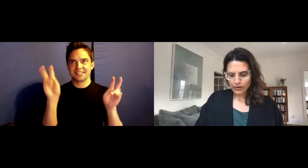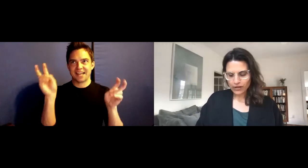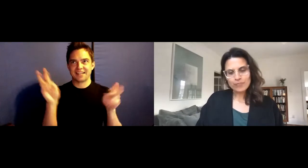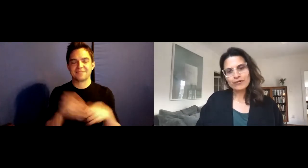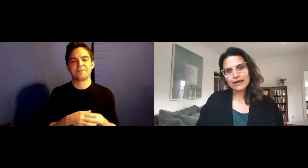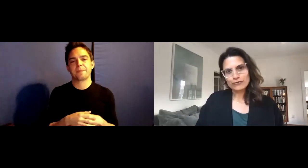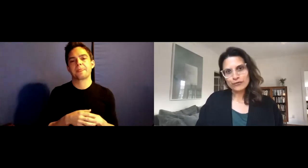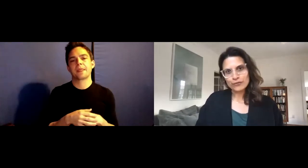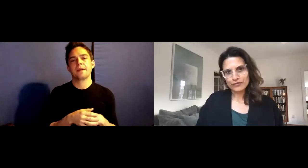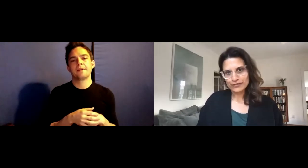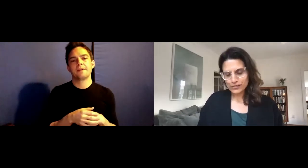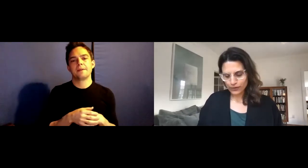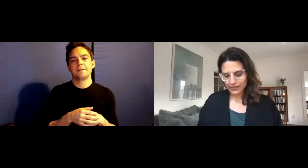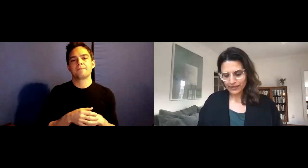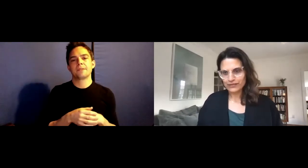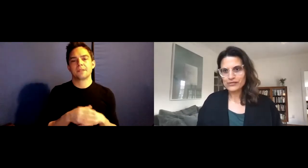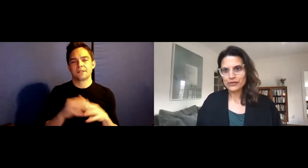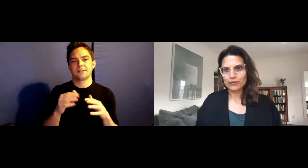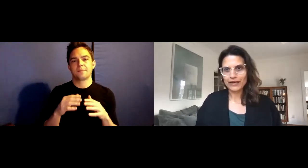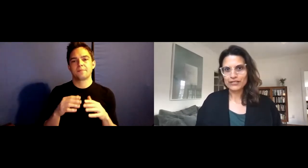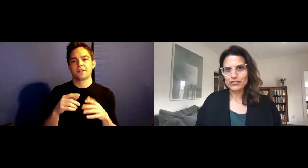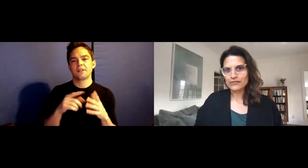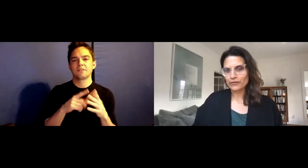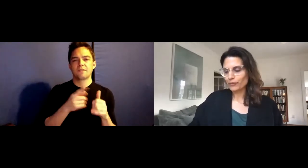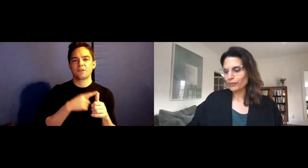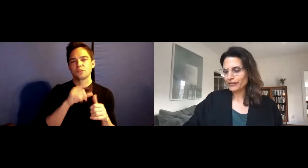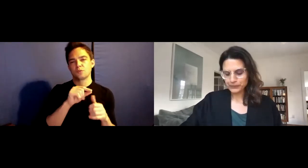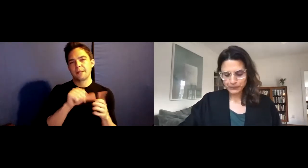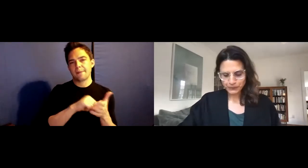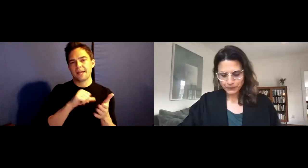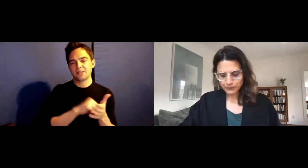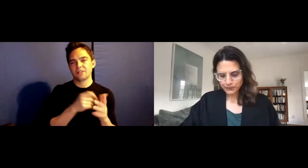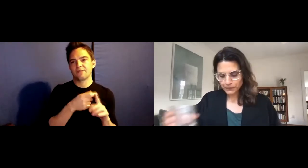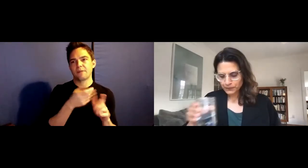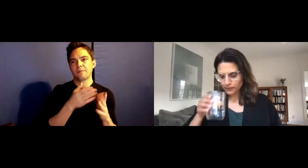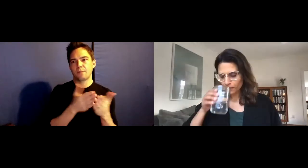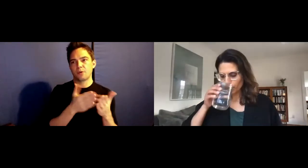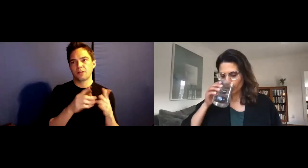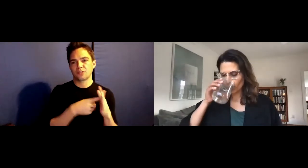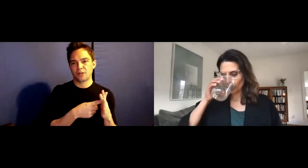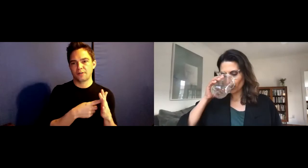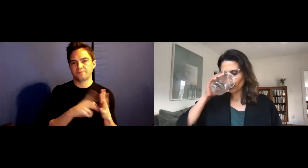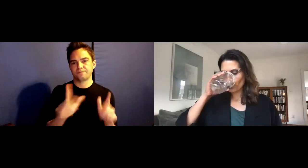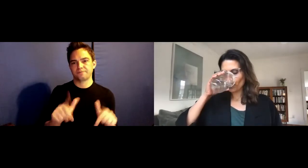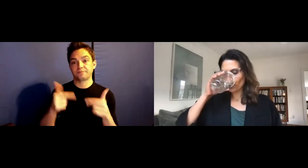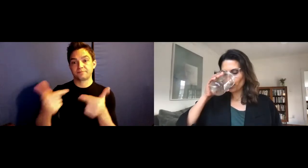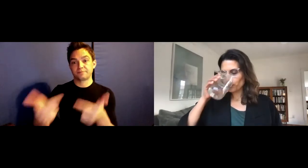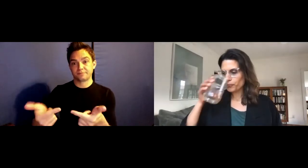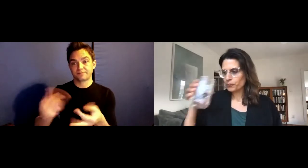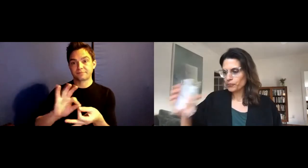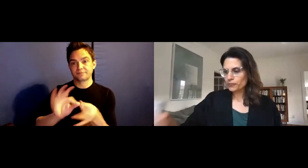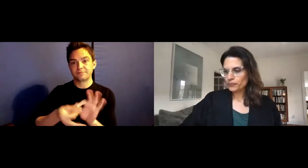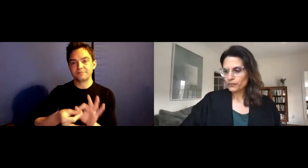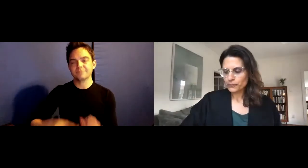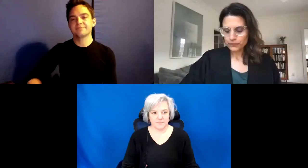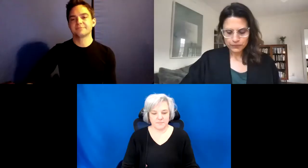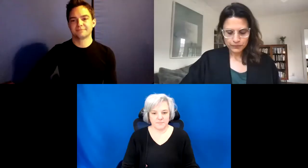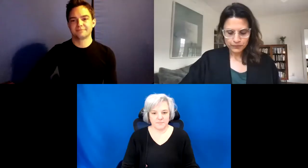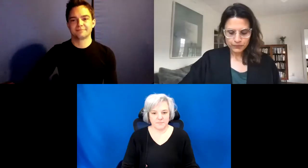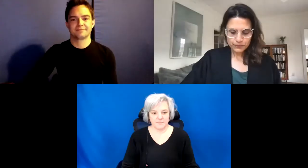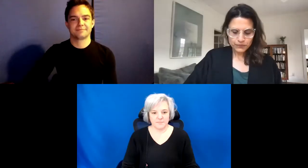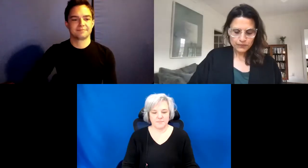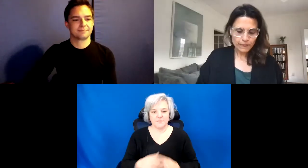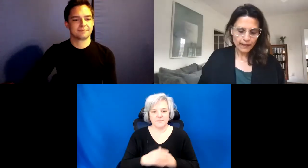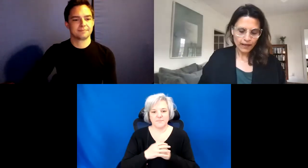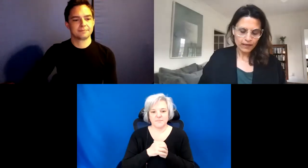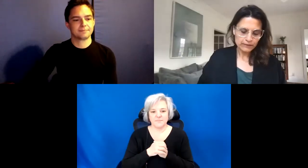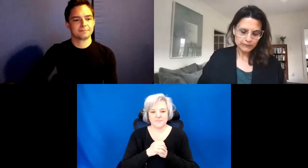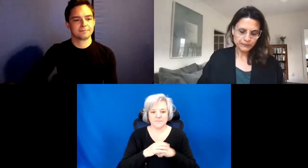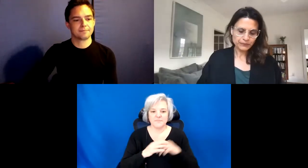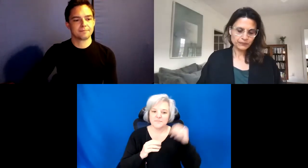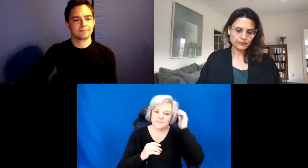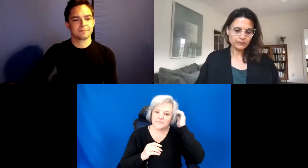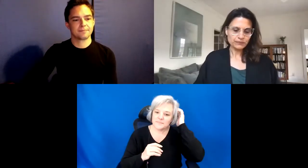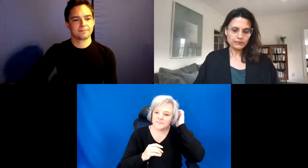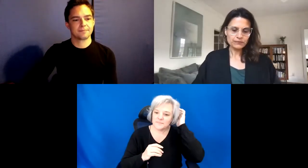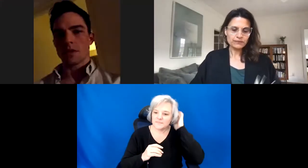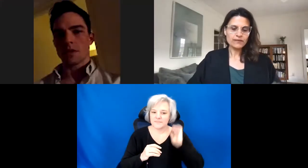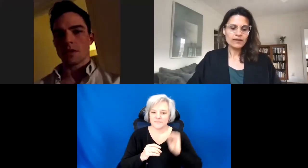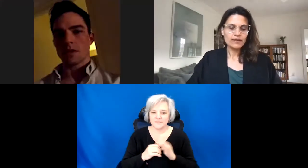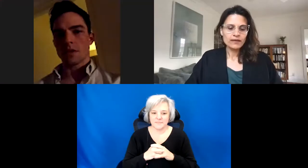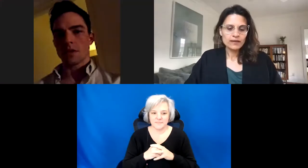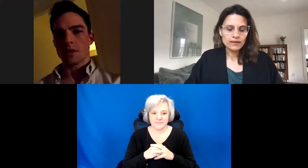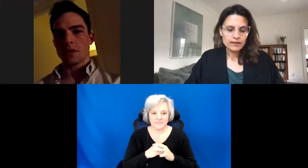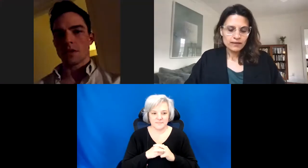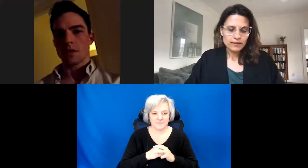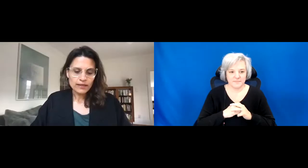So I will hop around from the first 20 pages of the book.